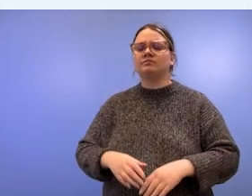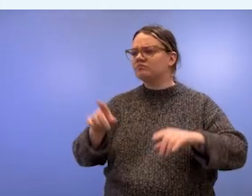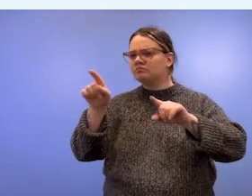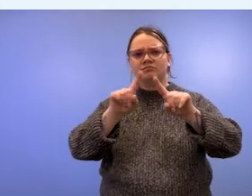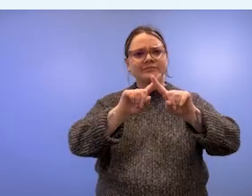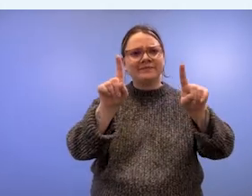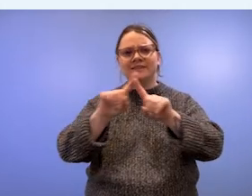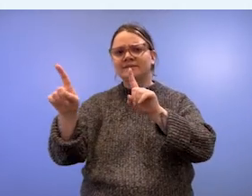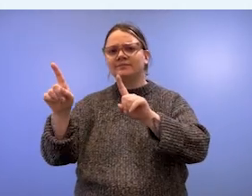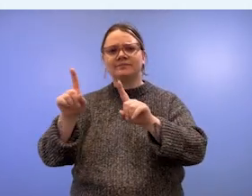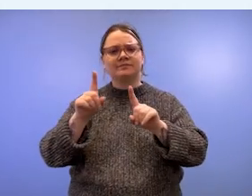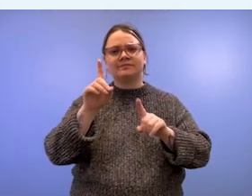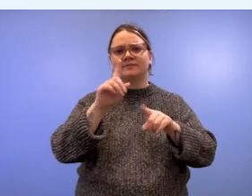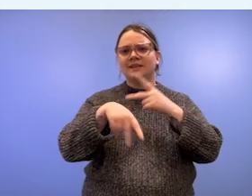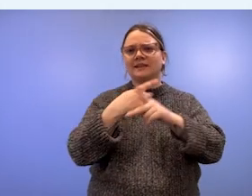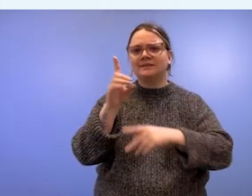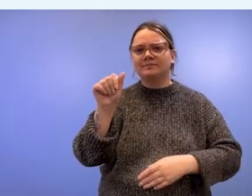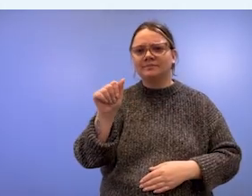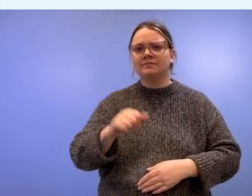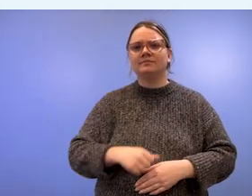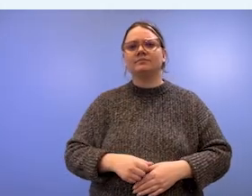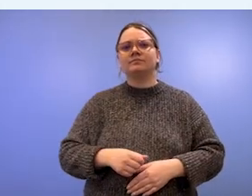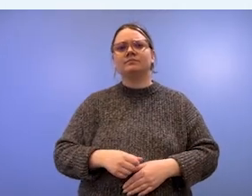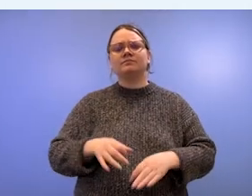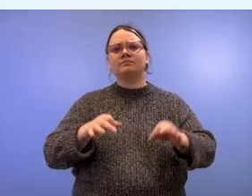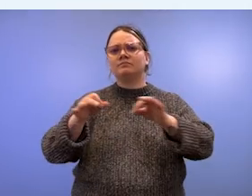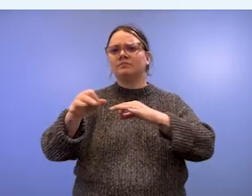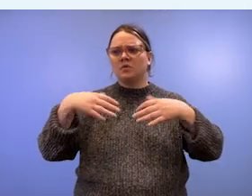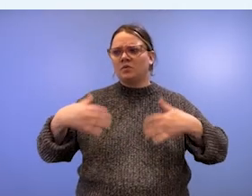between different types of disabilities. We are going to explore the prevalence